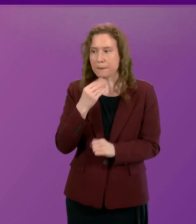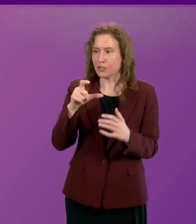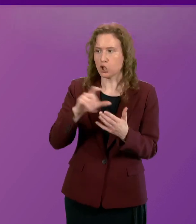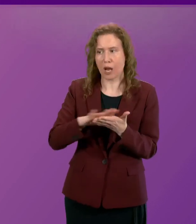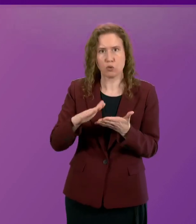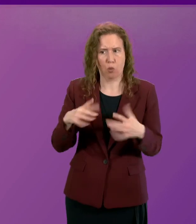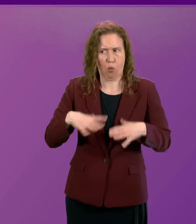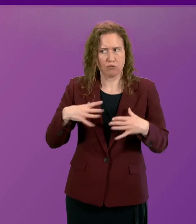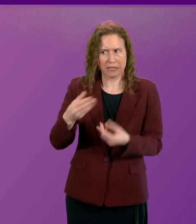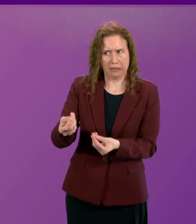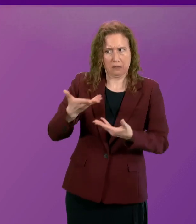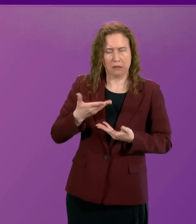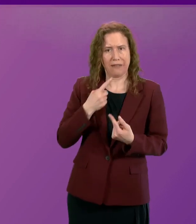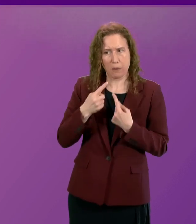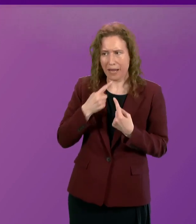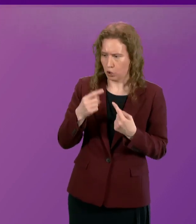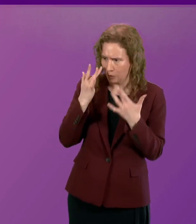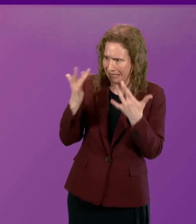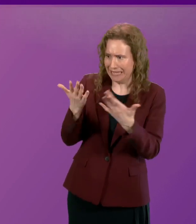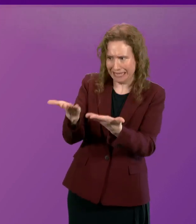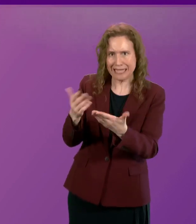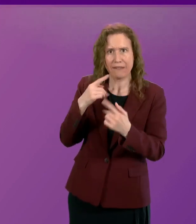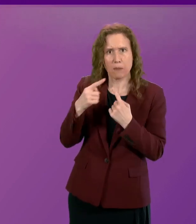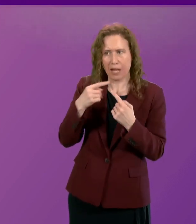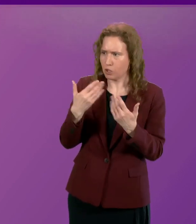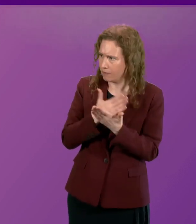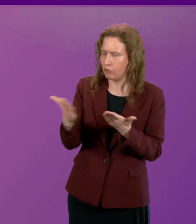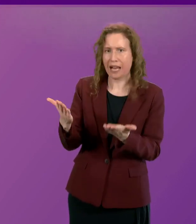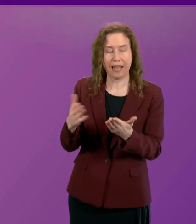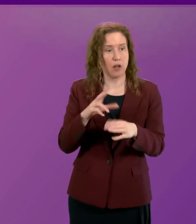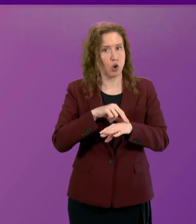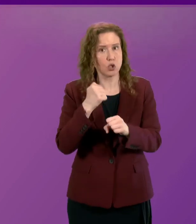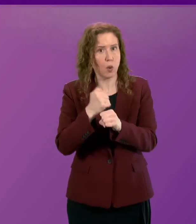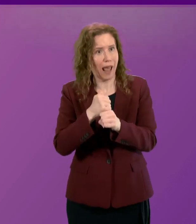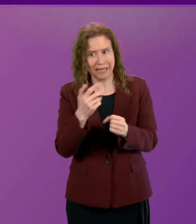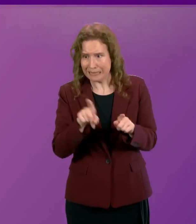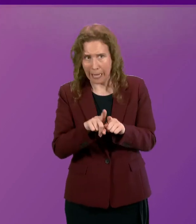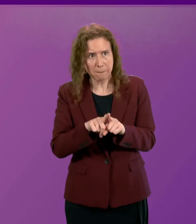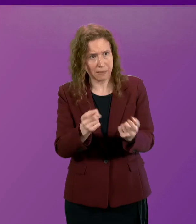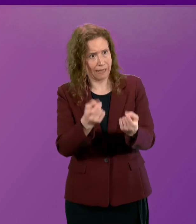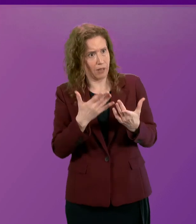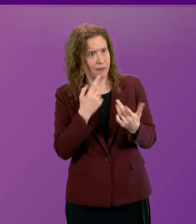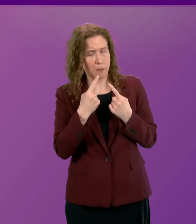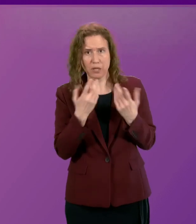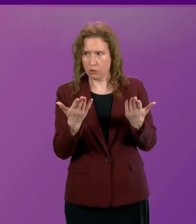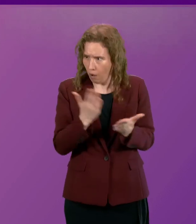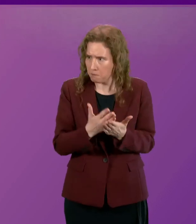a question to me about the visibility of that information and Dr Gulhane has just done likewise. That information is available.